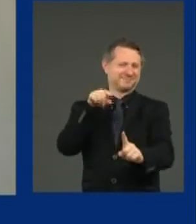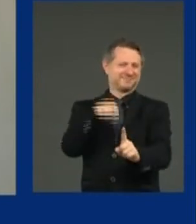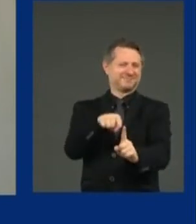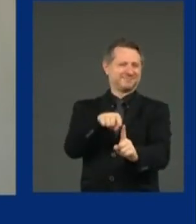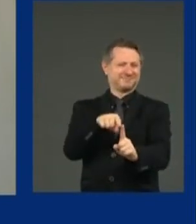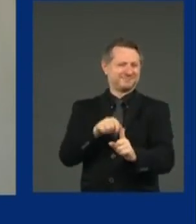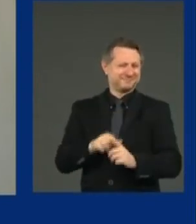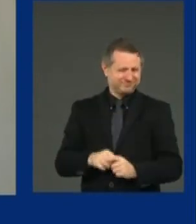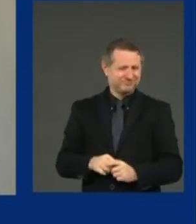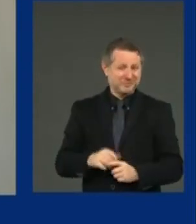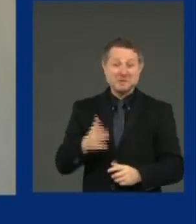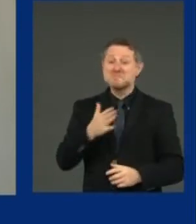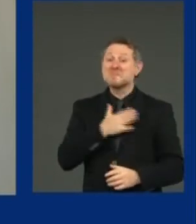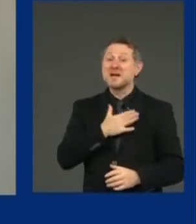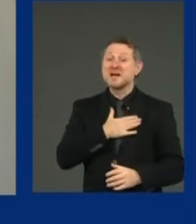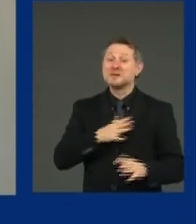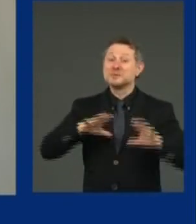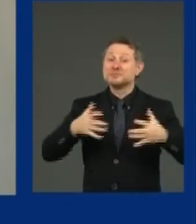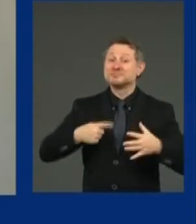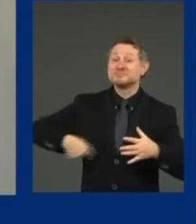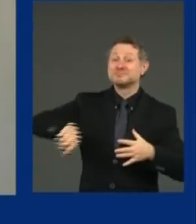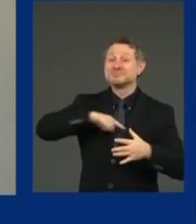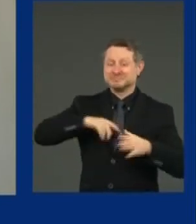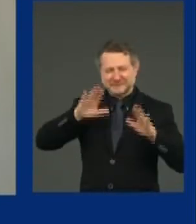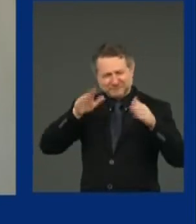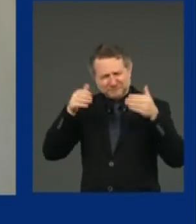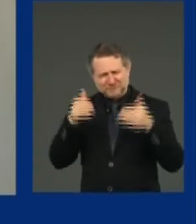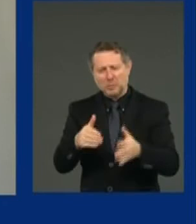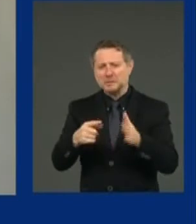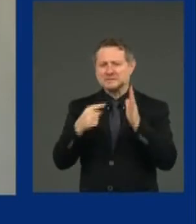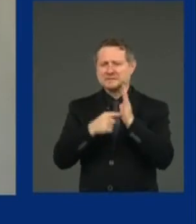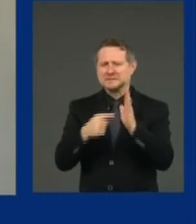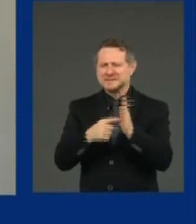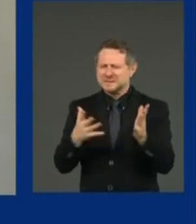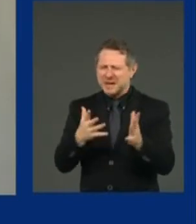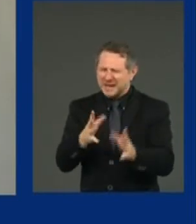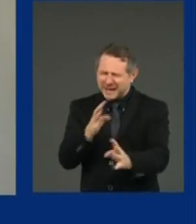A SCIENTIFIC CONSENSUS WHICH CAN THEN BE USED FOR DECISION MAKING.